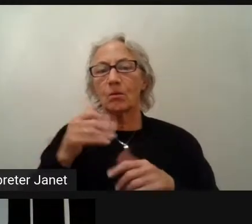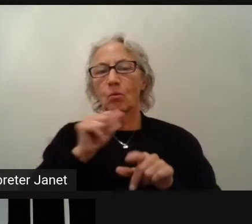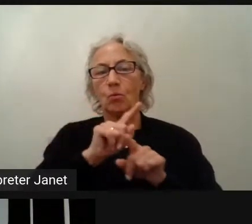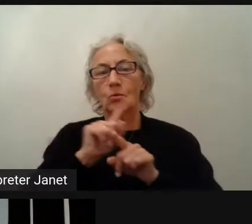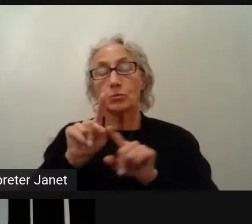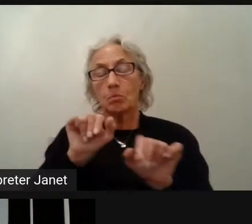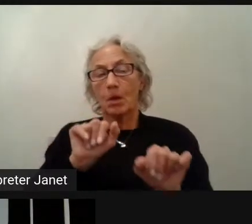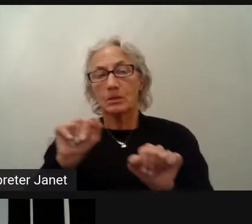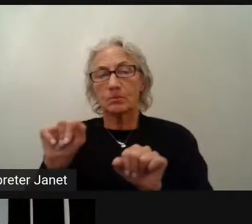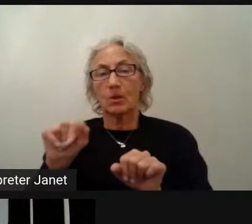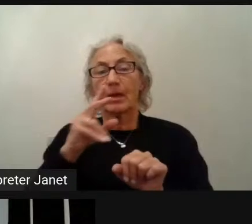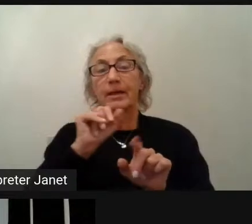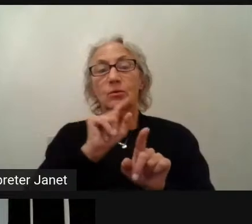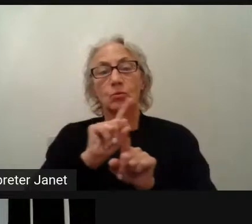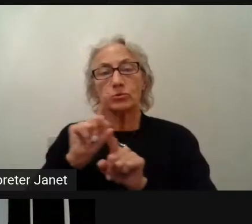But still it is possible.